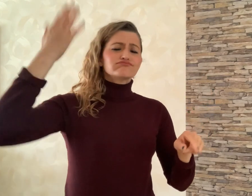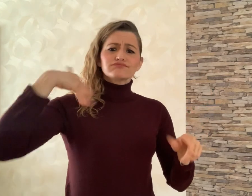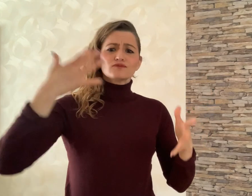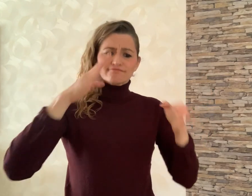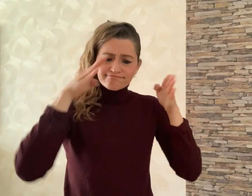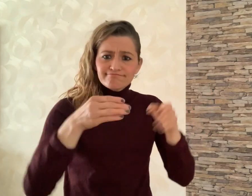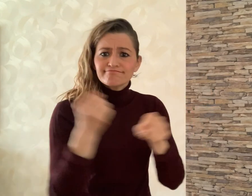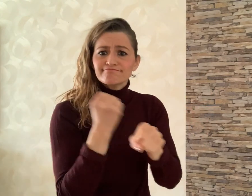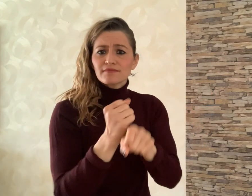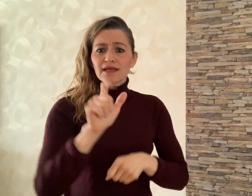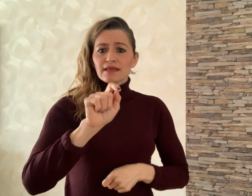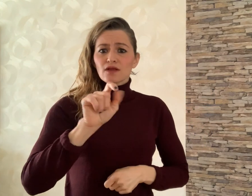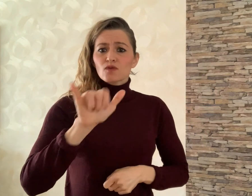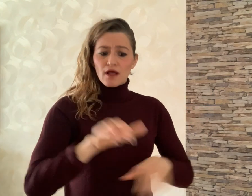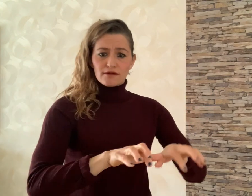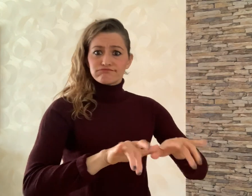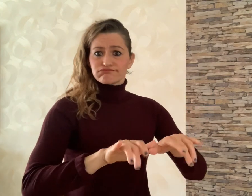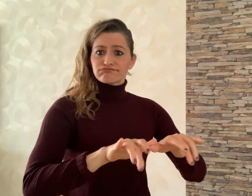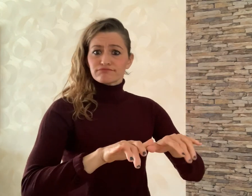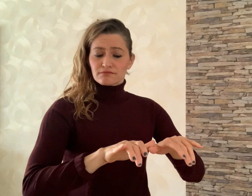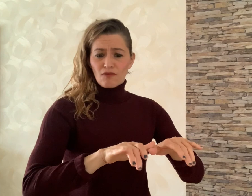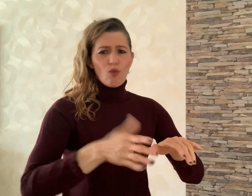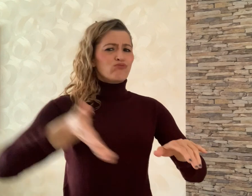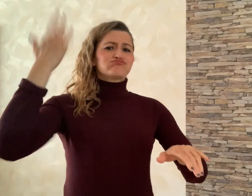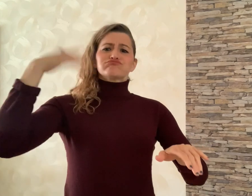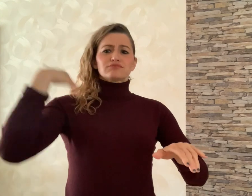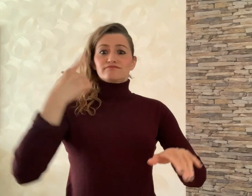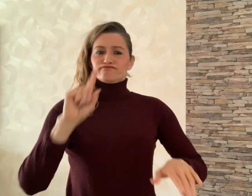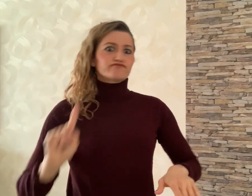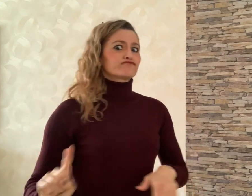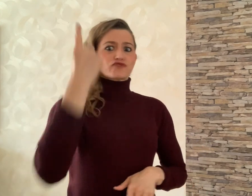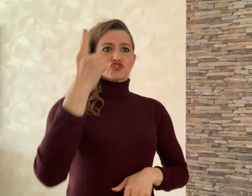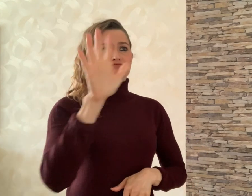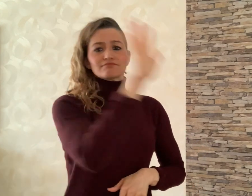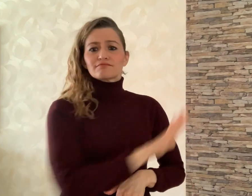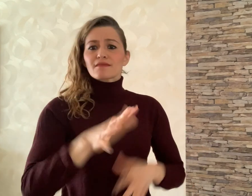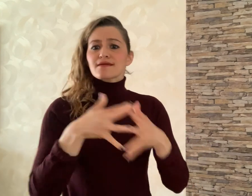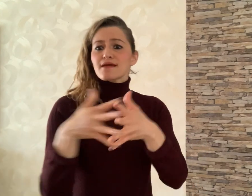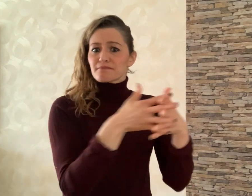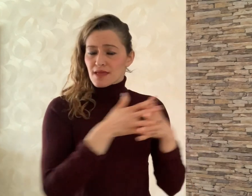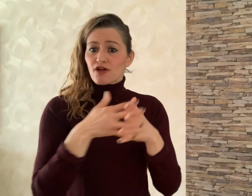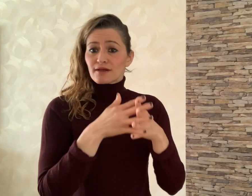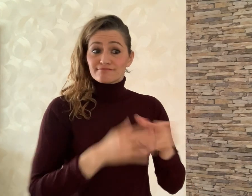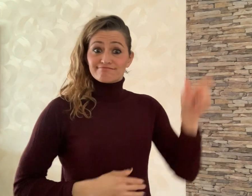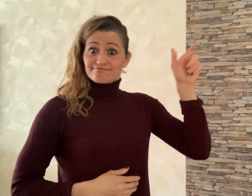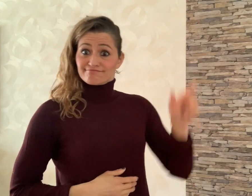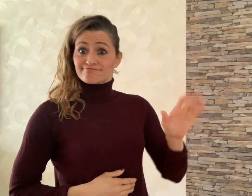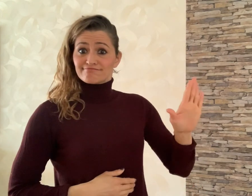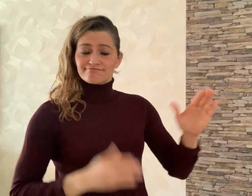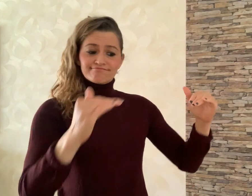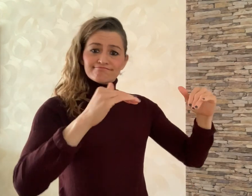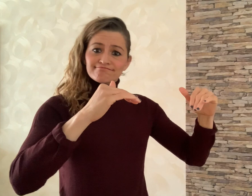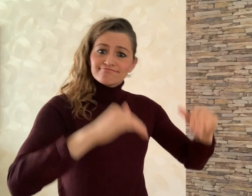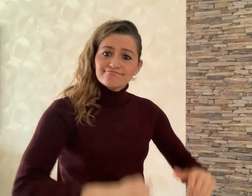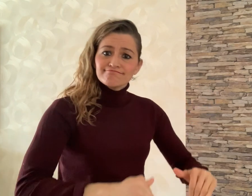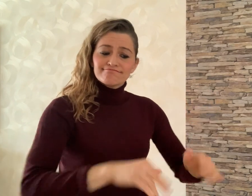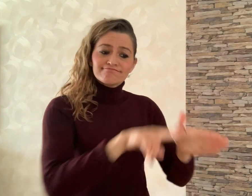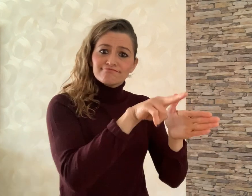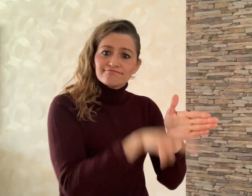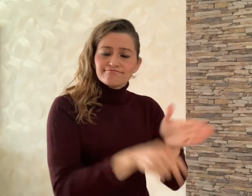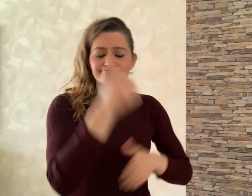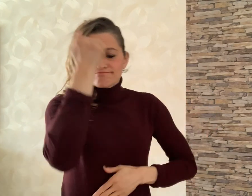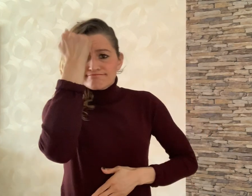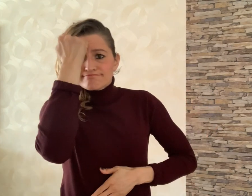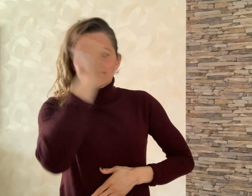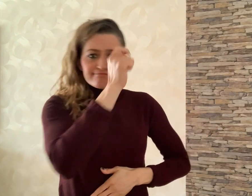one of the first TTY agents in U.S, was held online on Zoom.